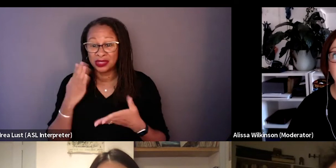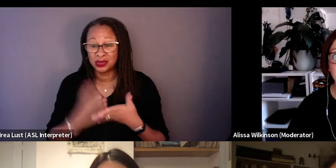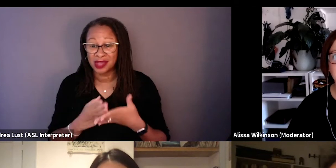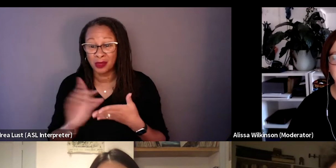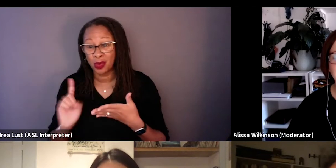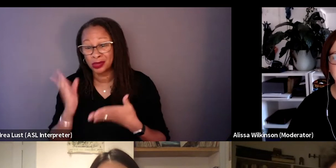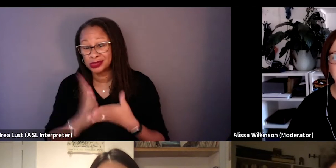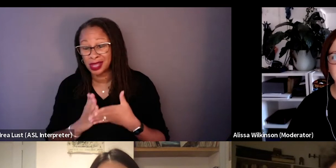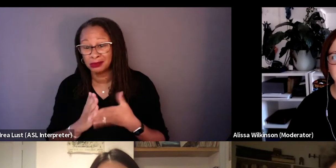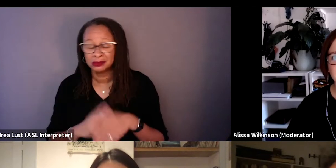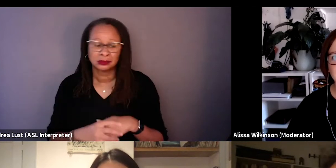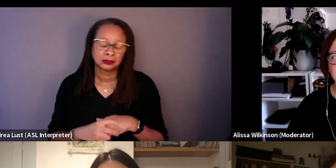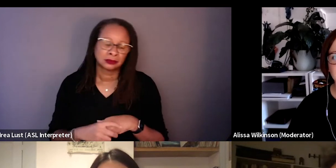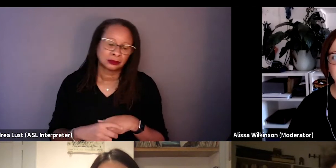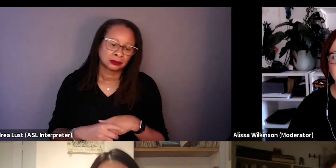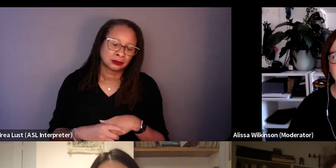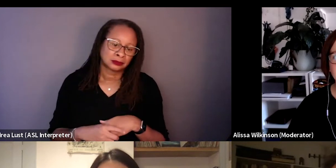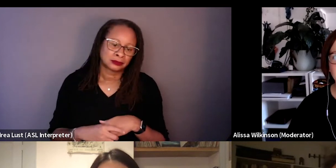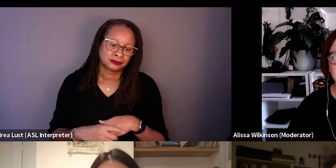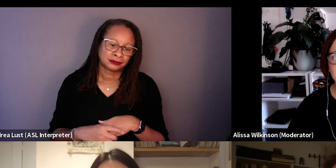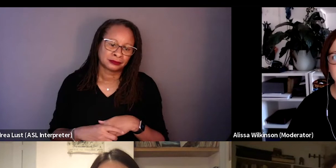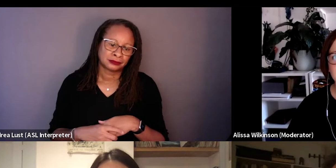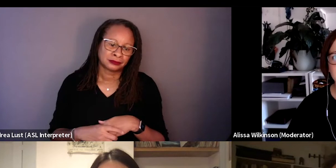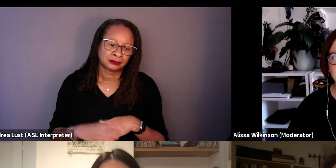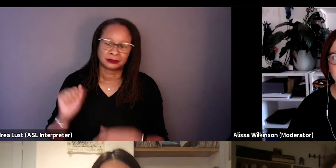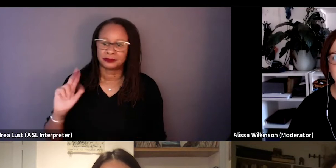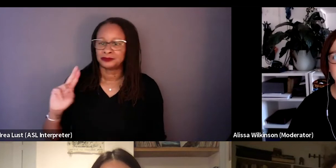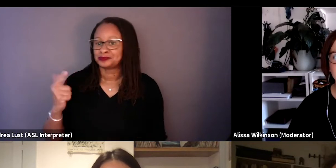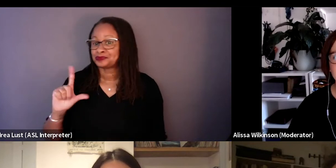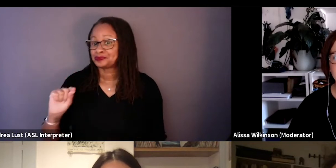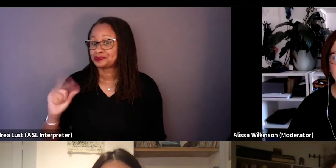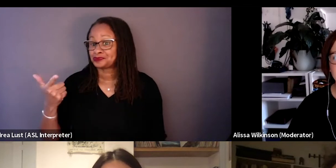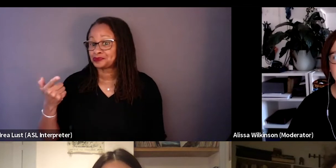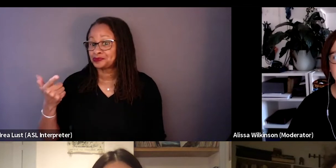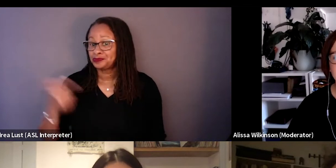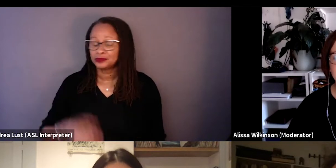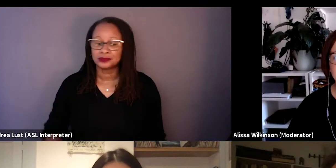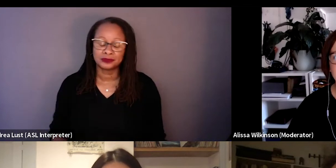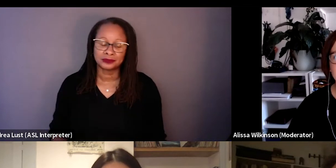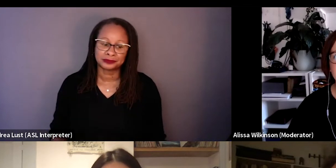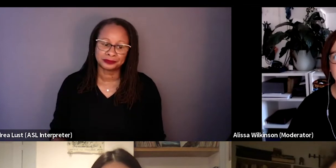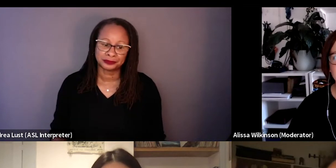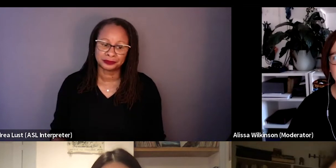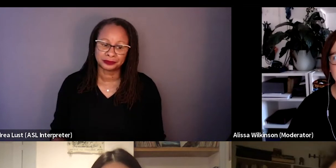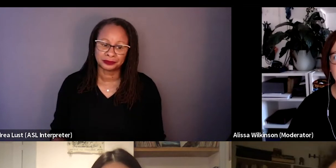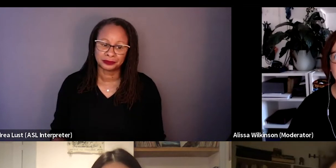And I, I, it was August, 2021, we st,where we, we had already started